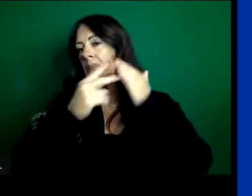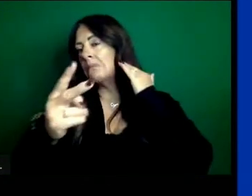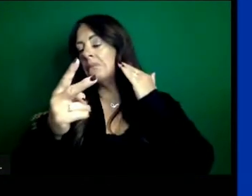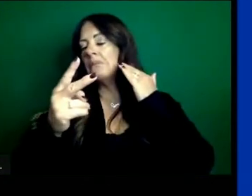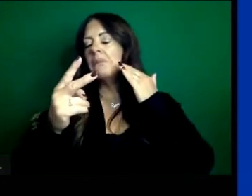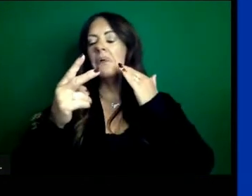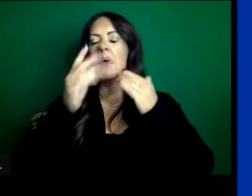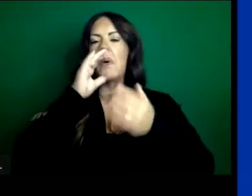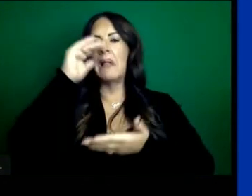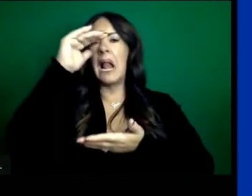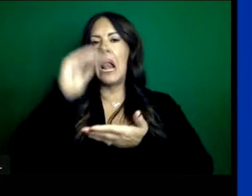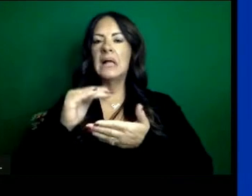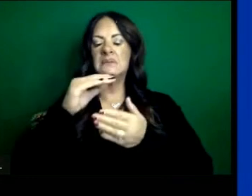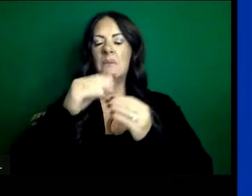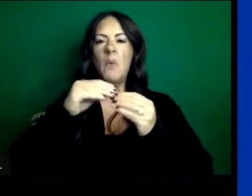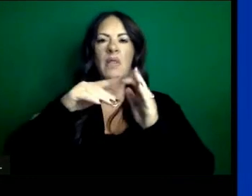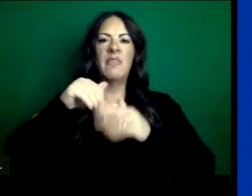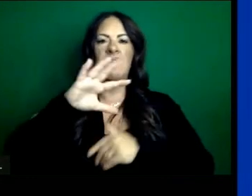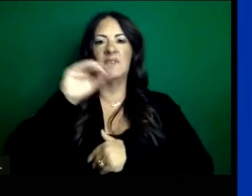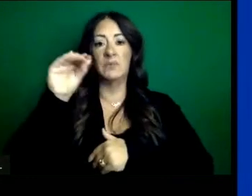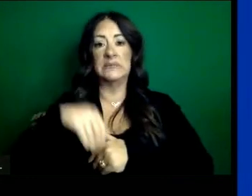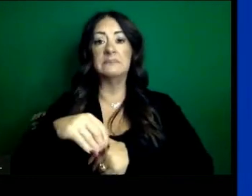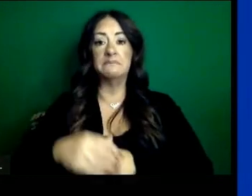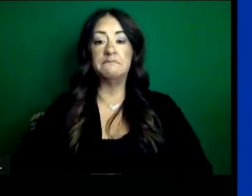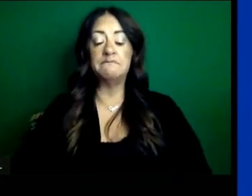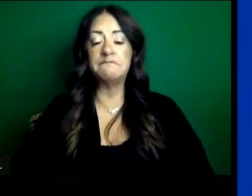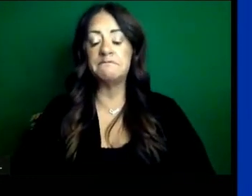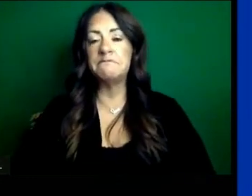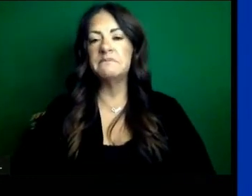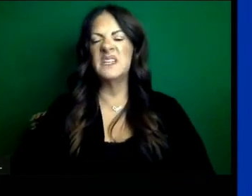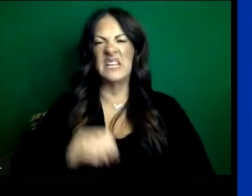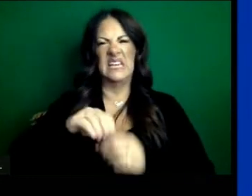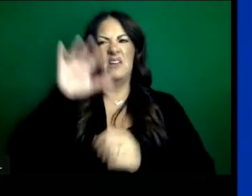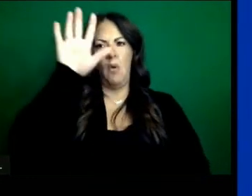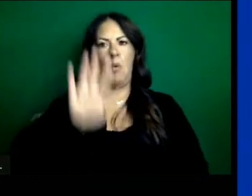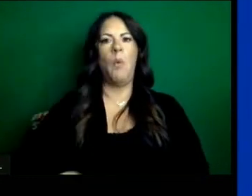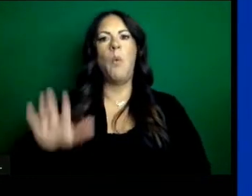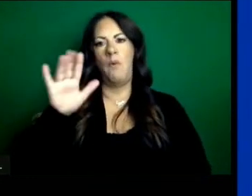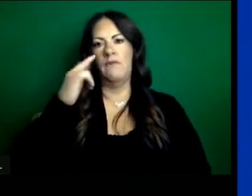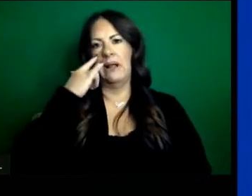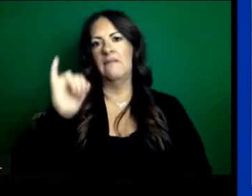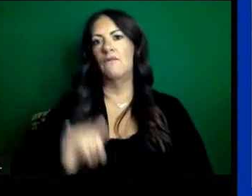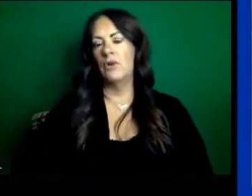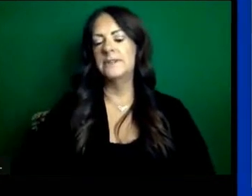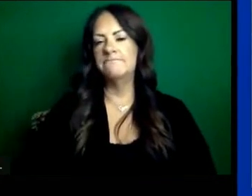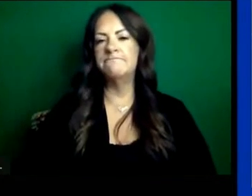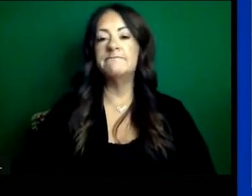OUR MODELS, COMING TOGETHER, WE PREDICT THAT FEWER THAN HALF THE PEOPLE WE HAVE IN HOSPITALS